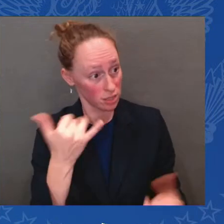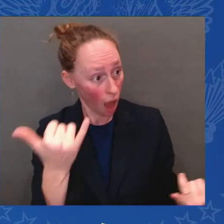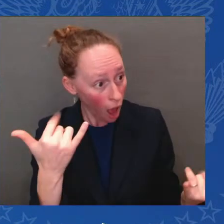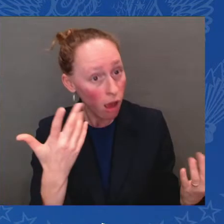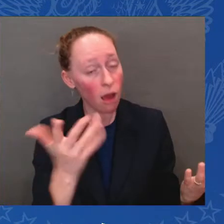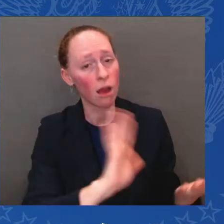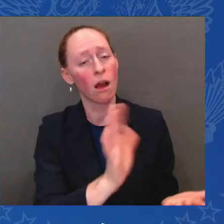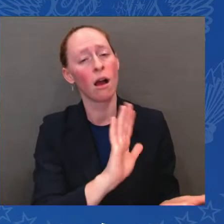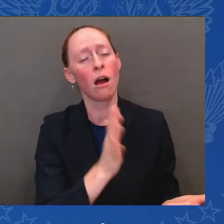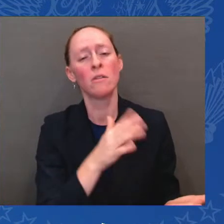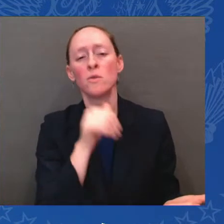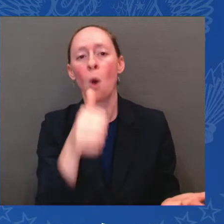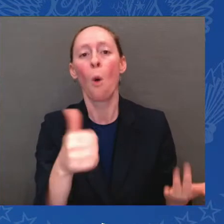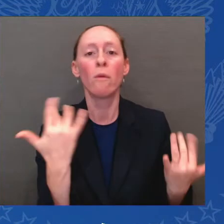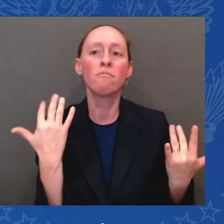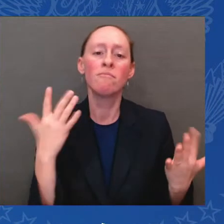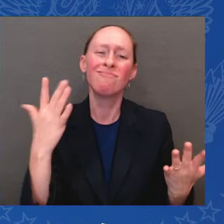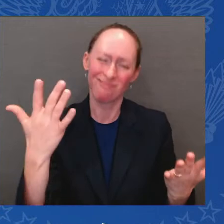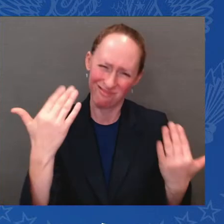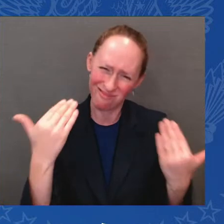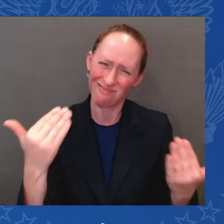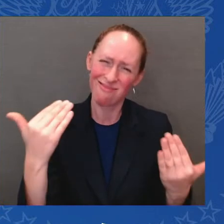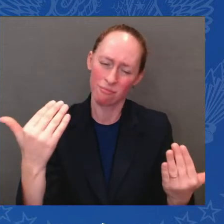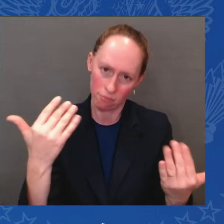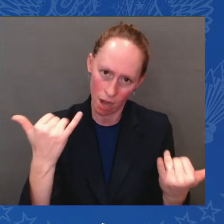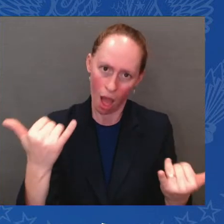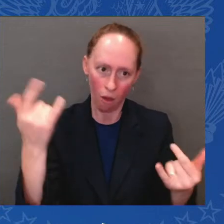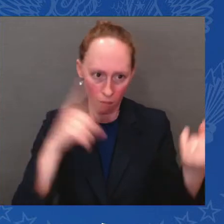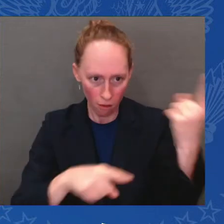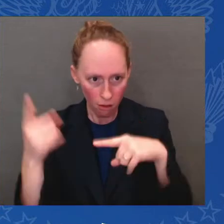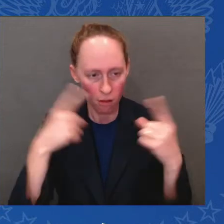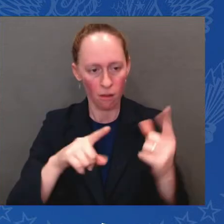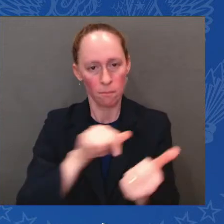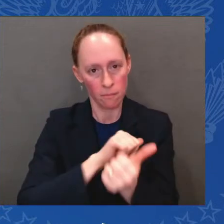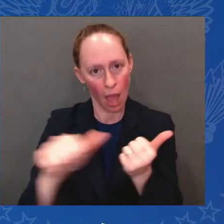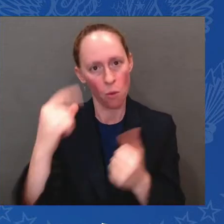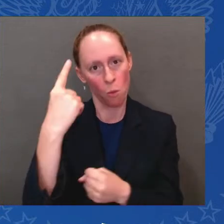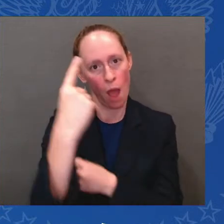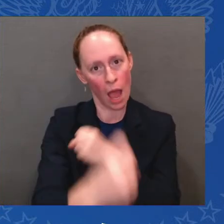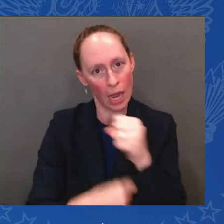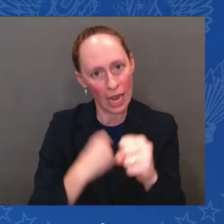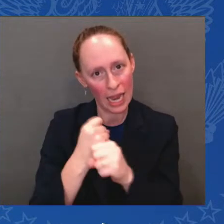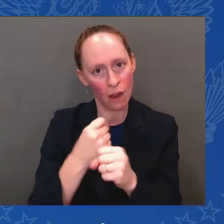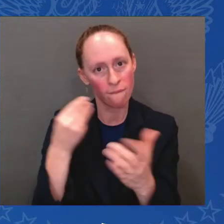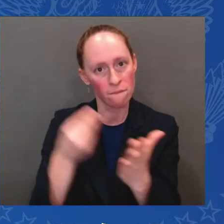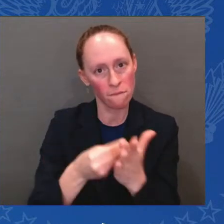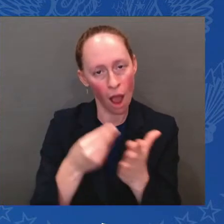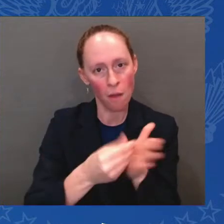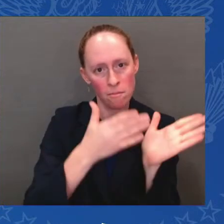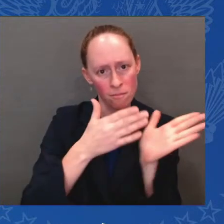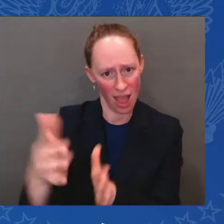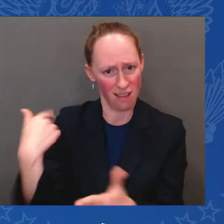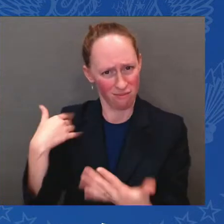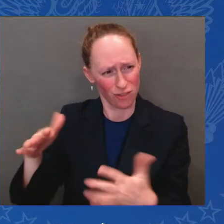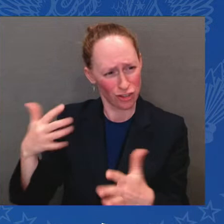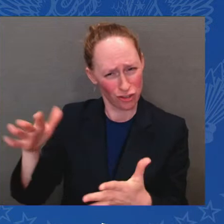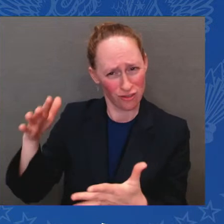Honor the deal we made a few months ago. We have the strongest -- we have the strongest economy in the world today -- the strongest economy in the world today.